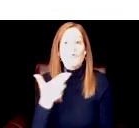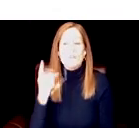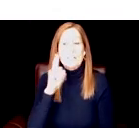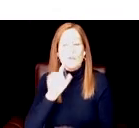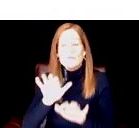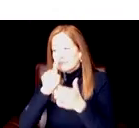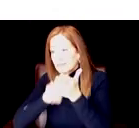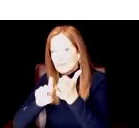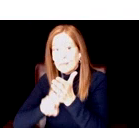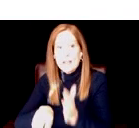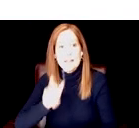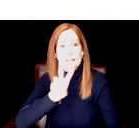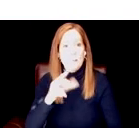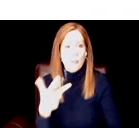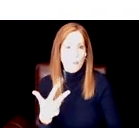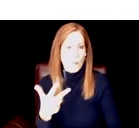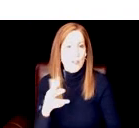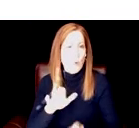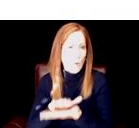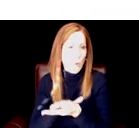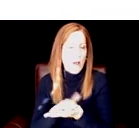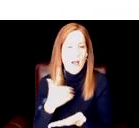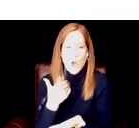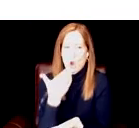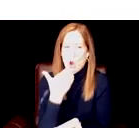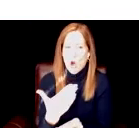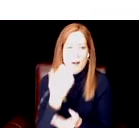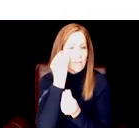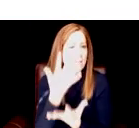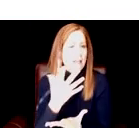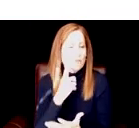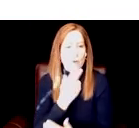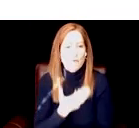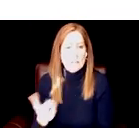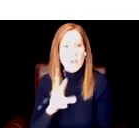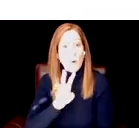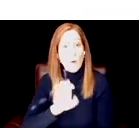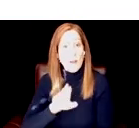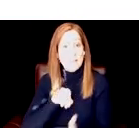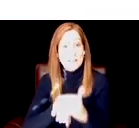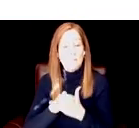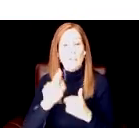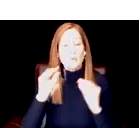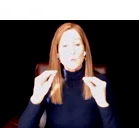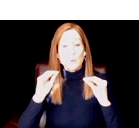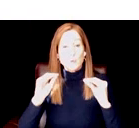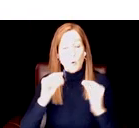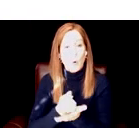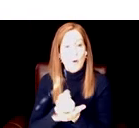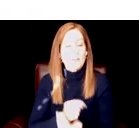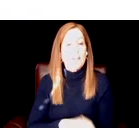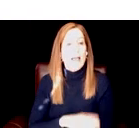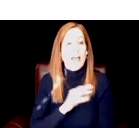W3 Schools has good information and resources, Web Accessibility Tutorials, WCAG Quick Reference,